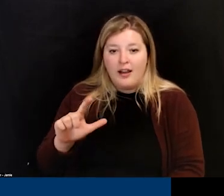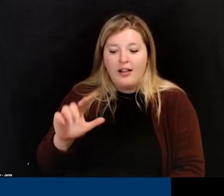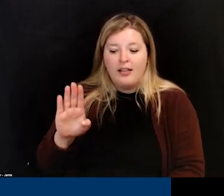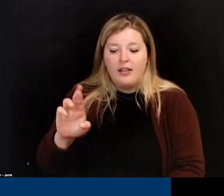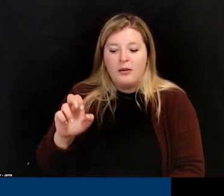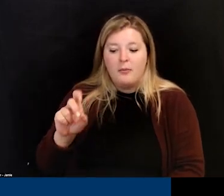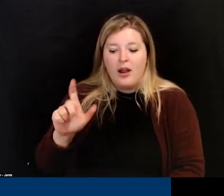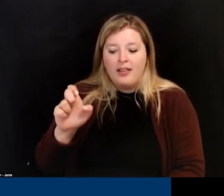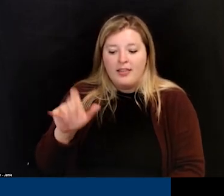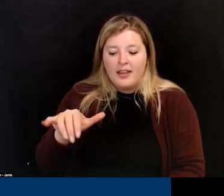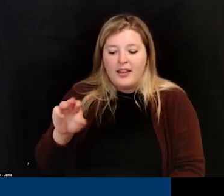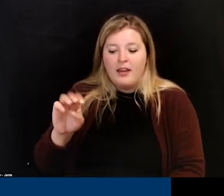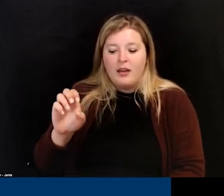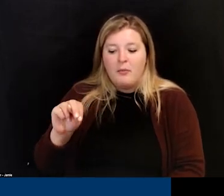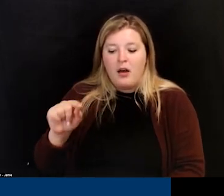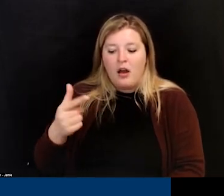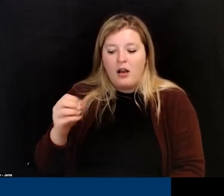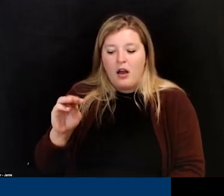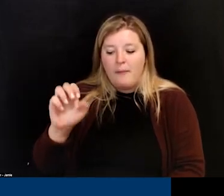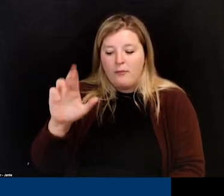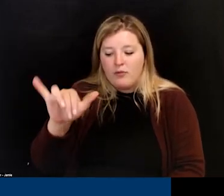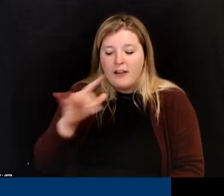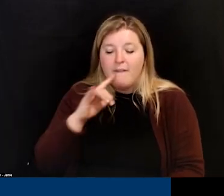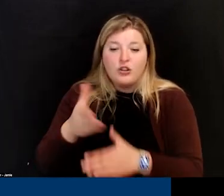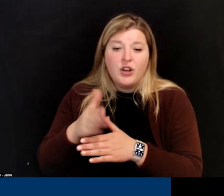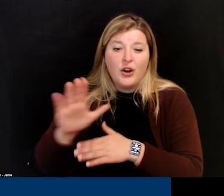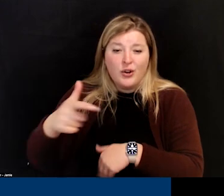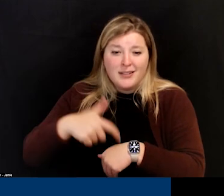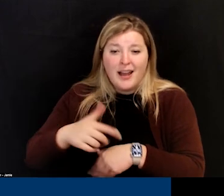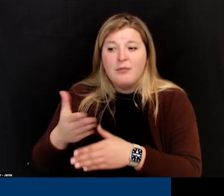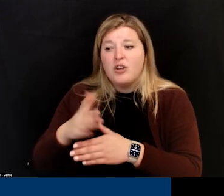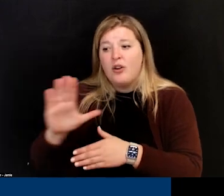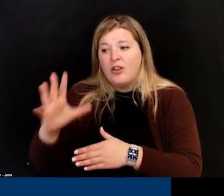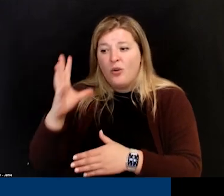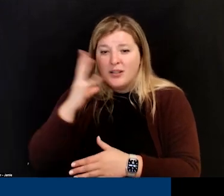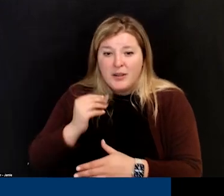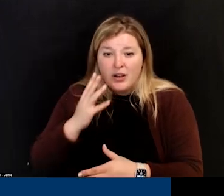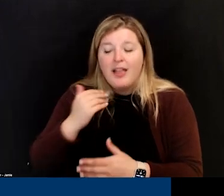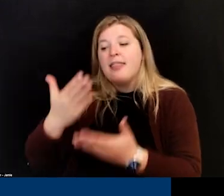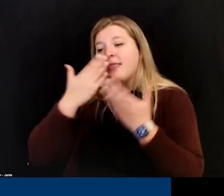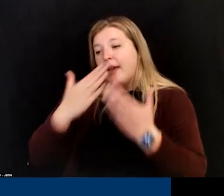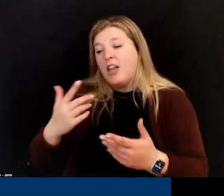for sharing your valuable time with us. And we got--I think we got so much out of it.